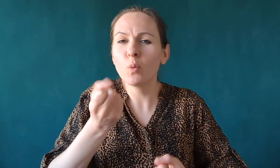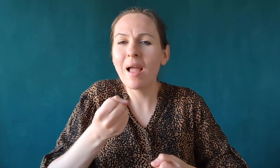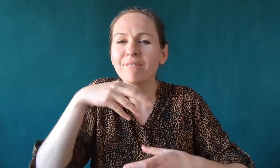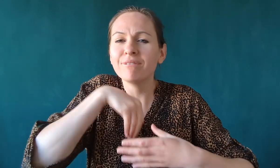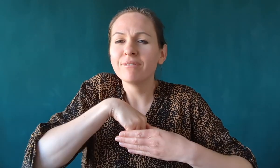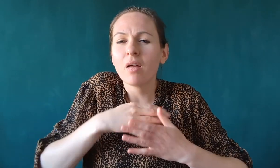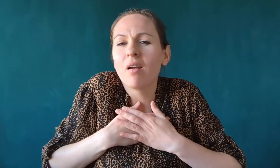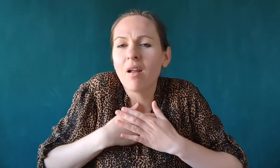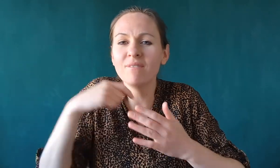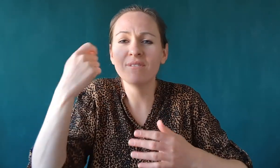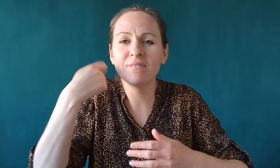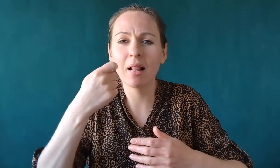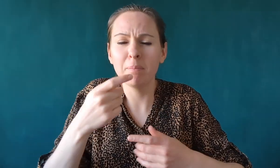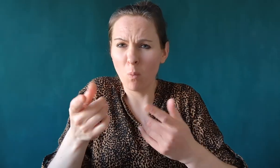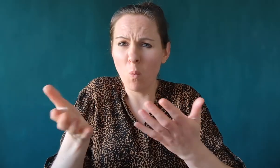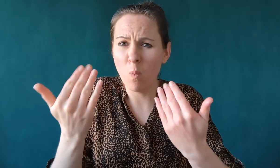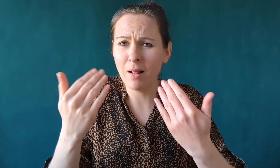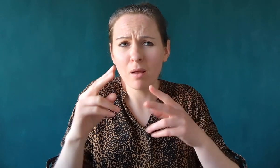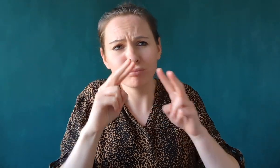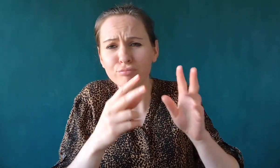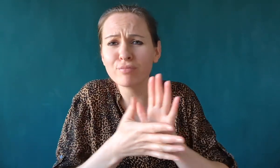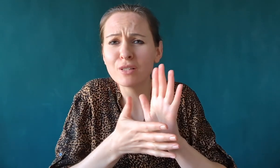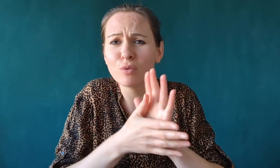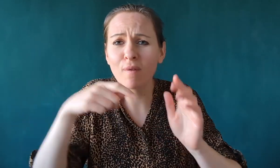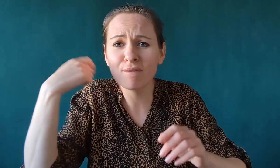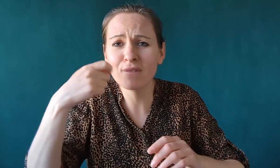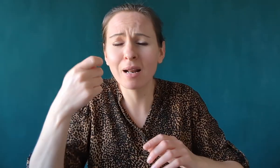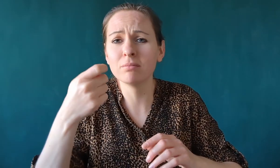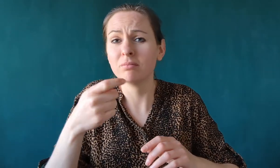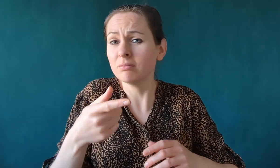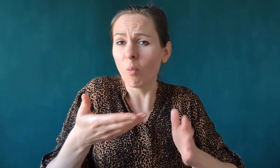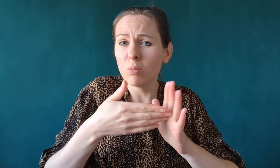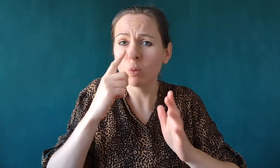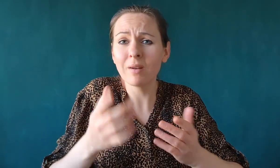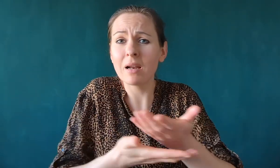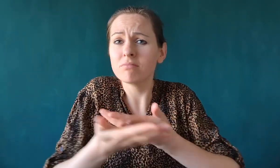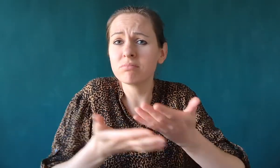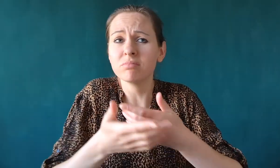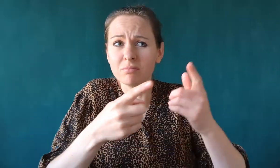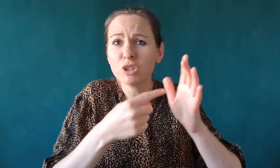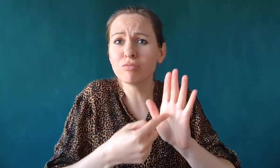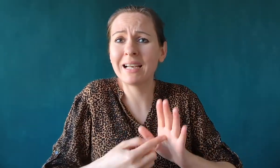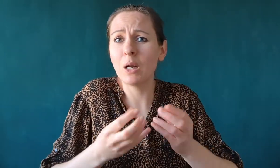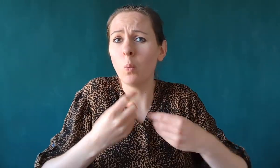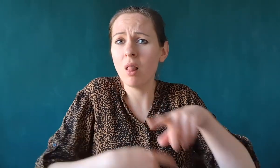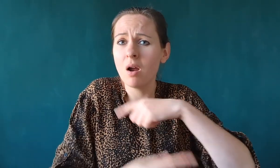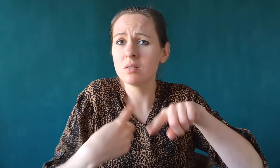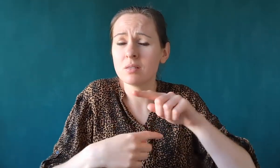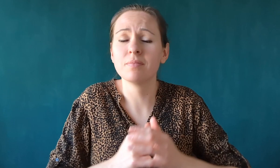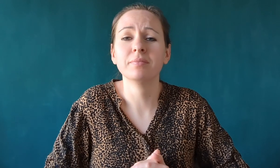If you have the love of films, you are welcome to come along, watch and enjoy the films. Also, do feel free to discuss the screenings with us!